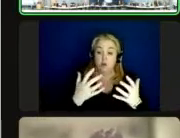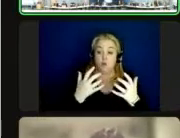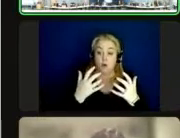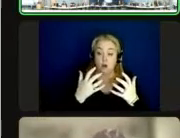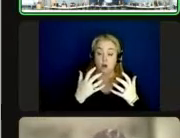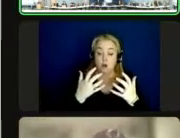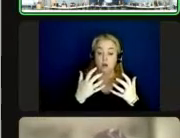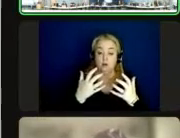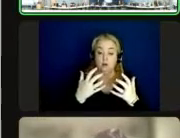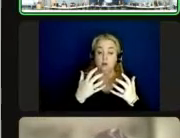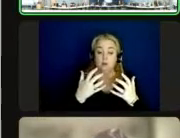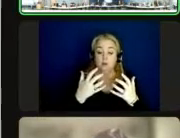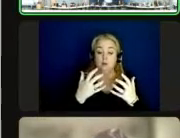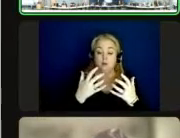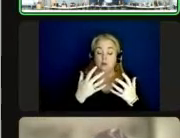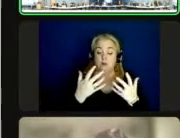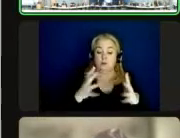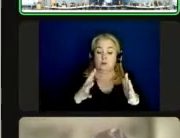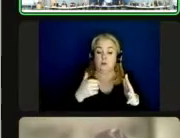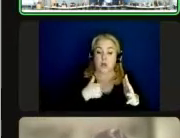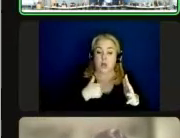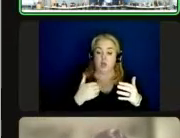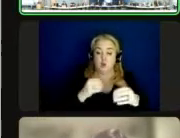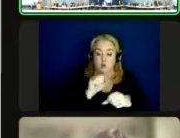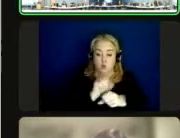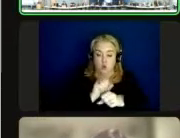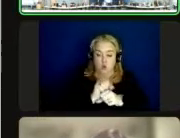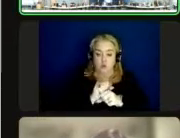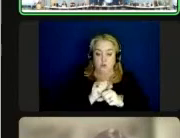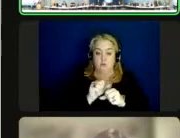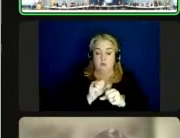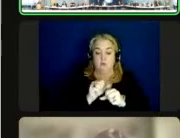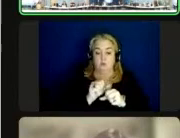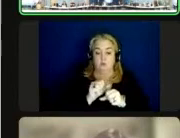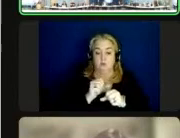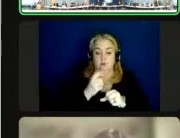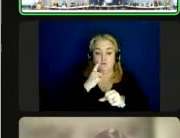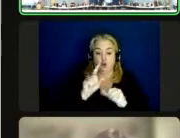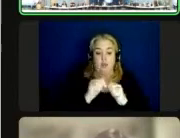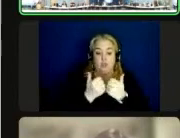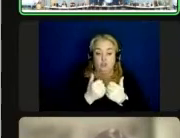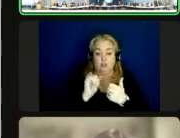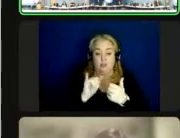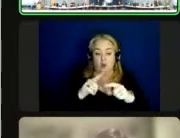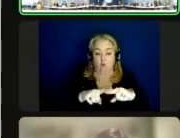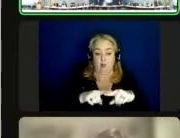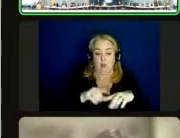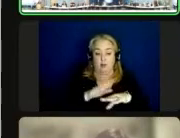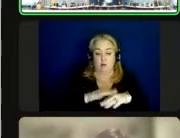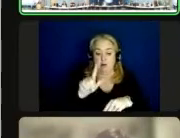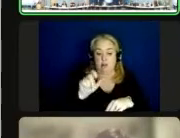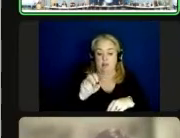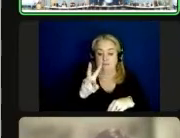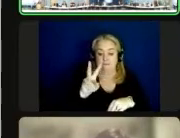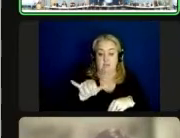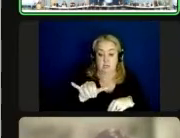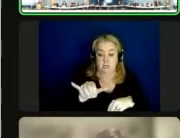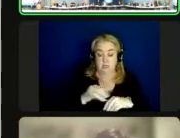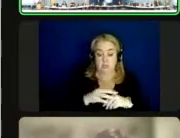MEASURES YOU WANT IMPORTANT. SO WHAT CAME BEFORE WE ON